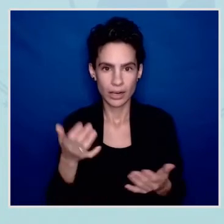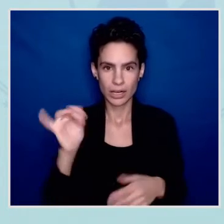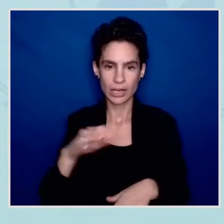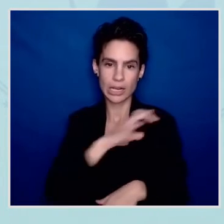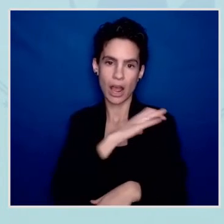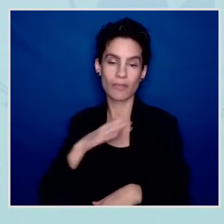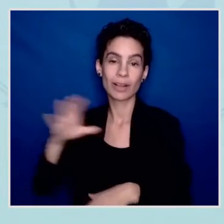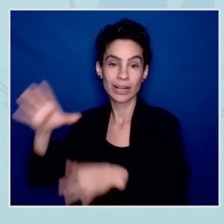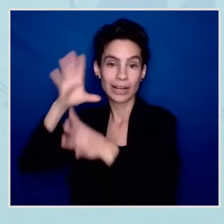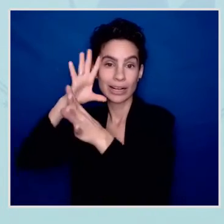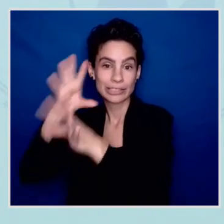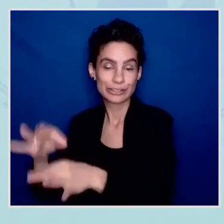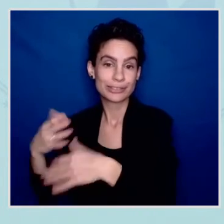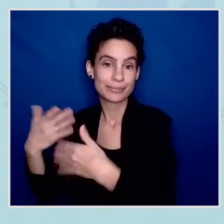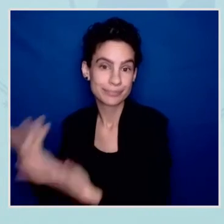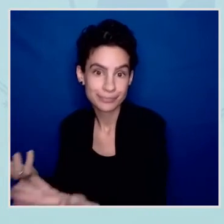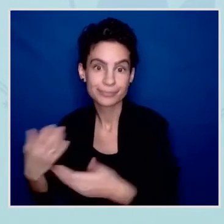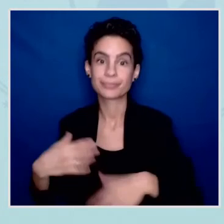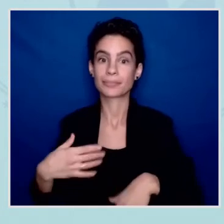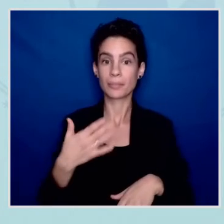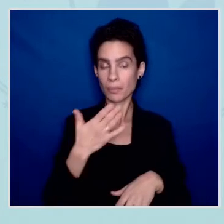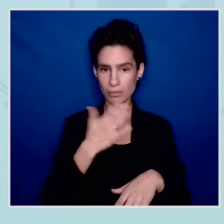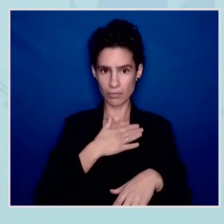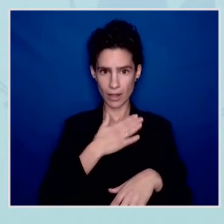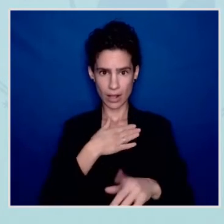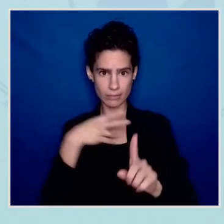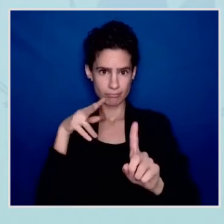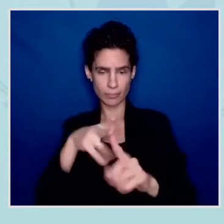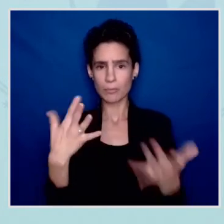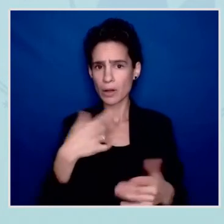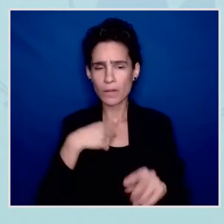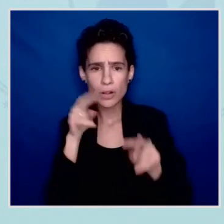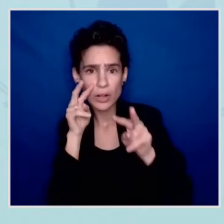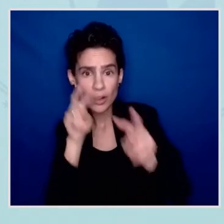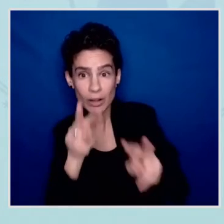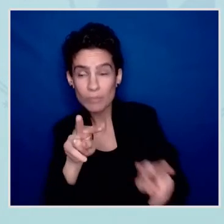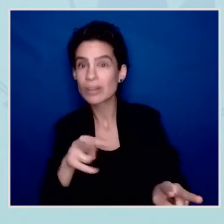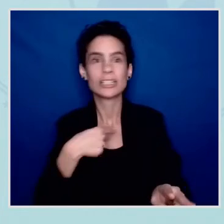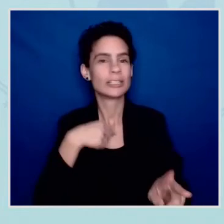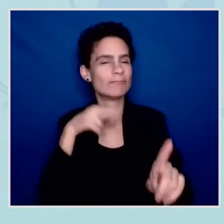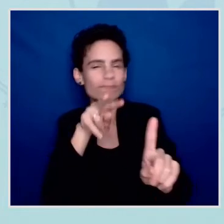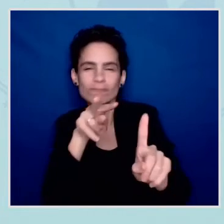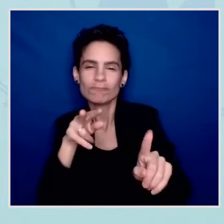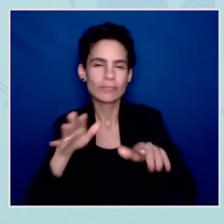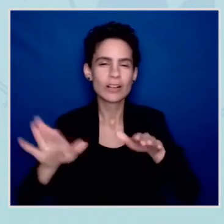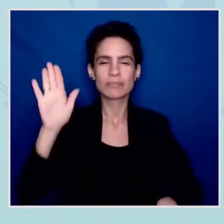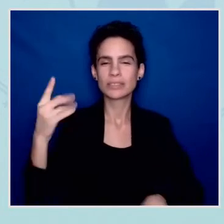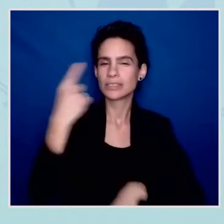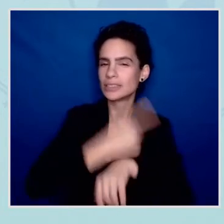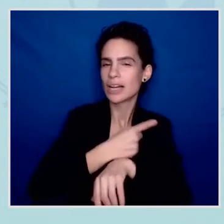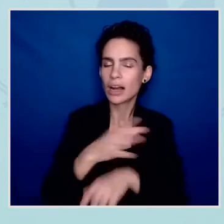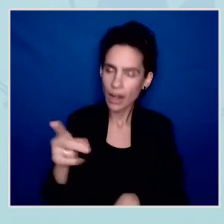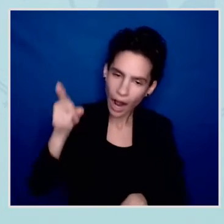THE QUICKEST WAY THAT THAT WILL HAPPEN IS US BEING SWORN IN ON THE 20th. WHAT ACTION HAPPENS BEFORE OR